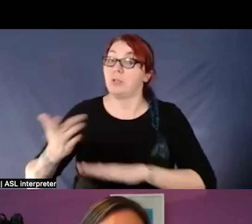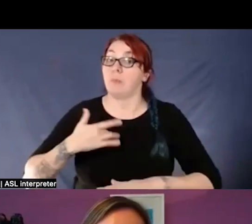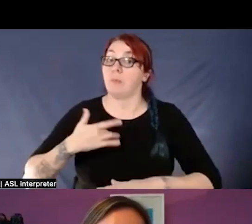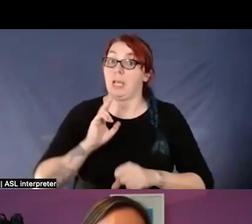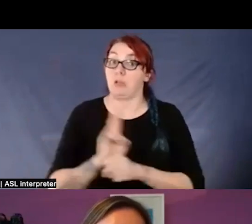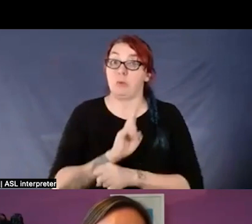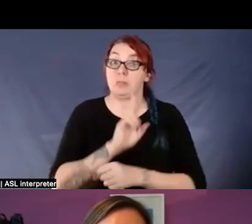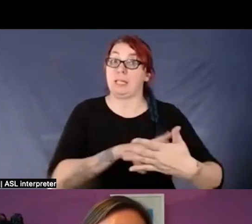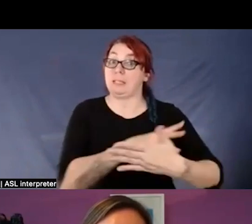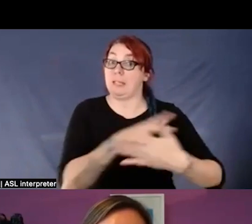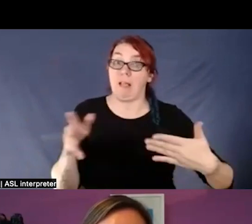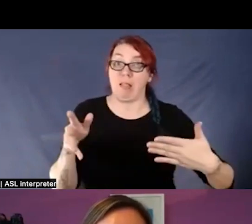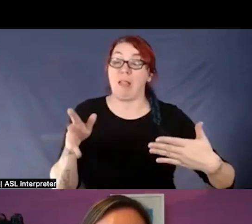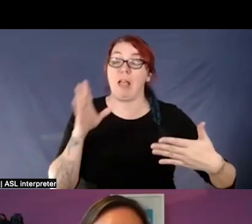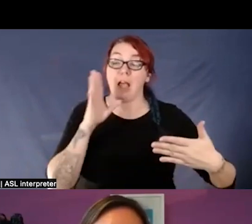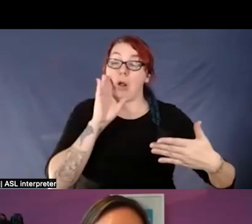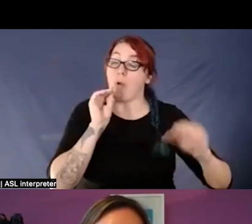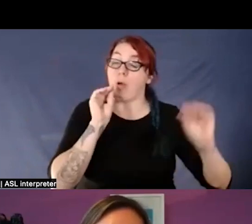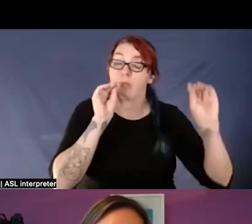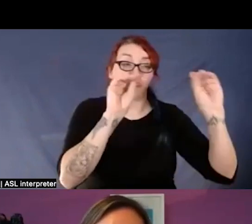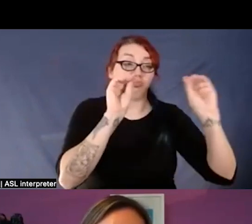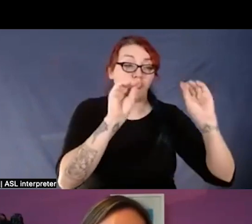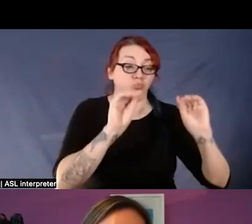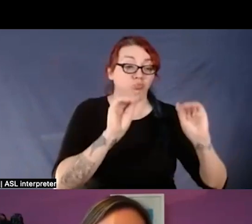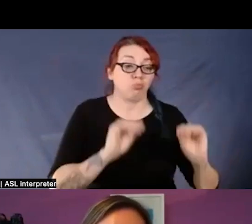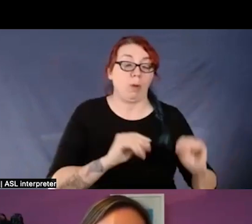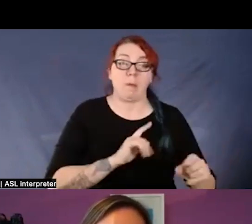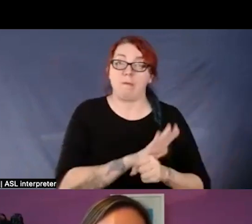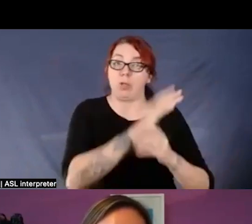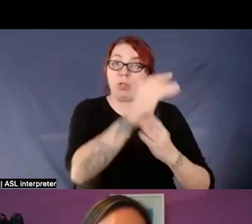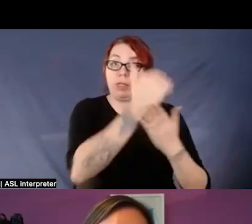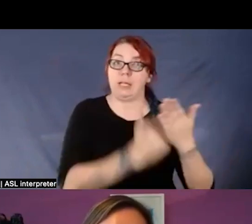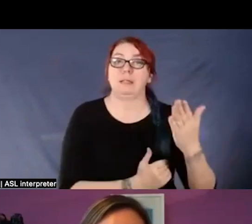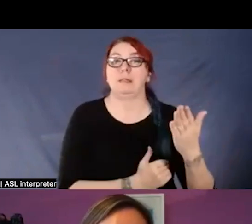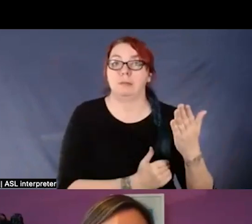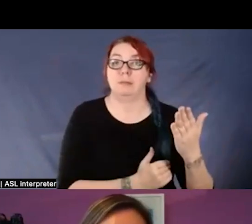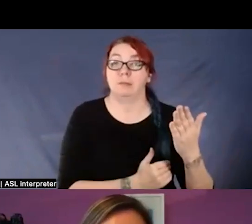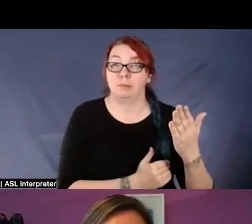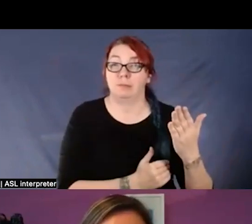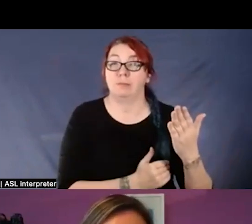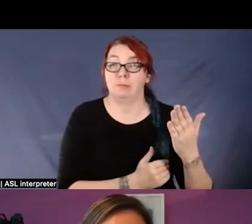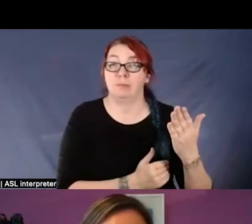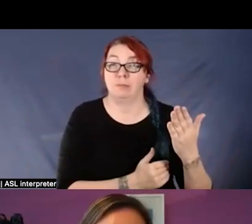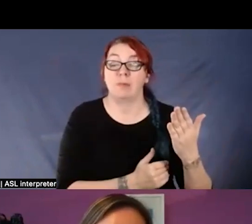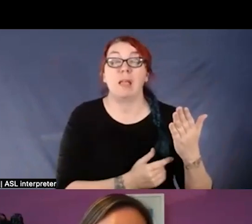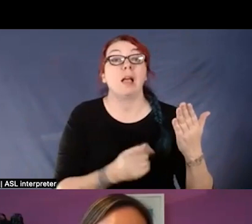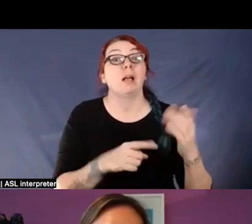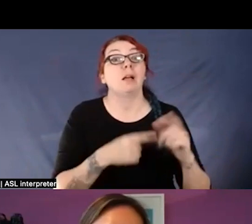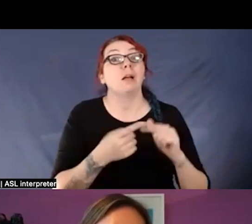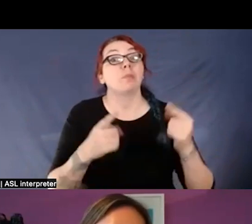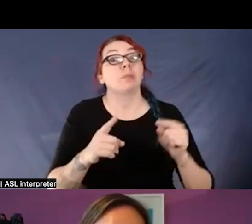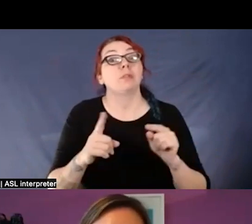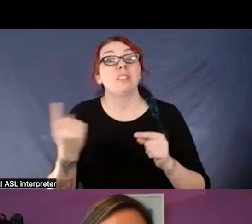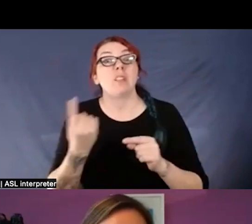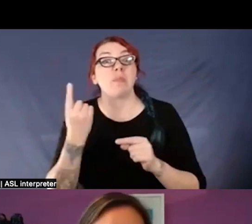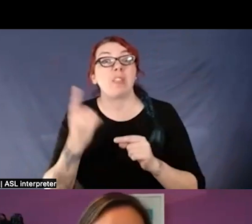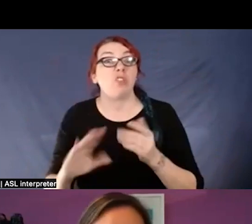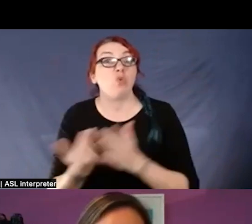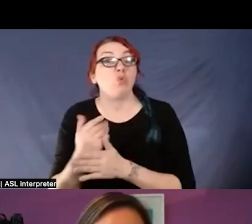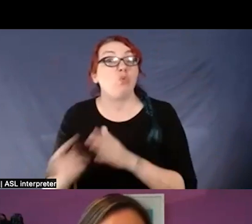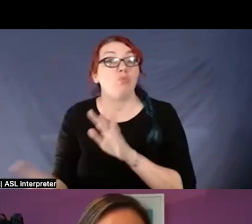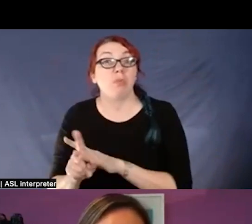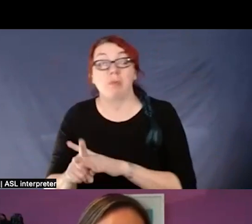that I can update. And as we add new things like making sure everyone is signed up for gift emails